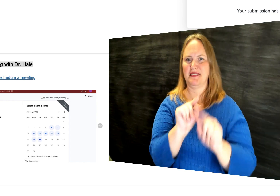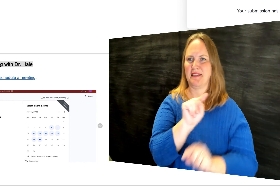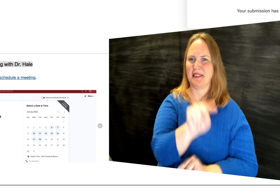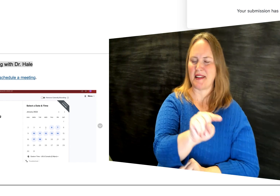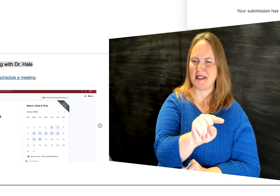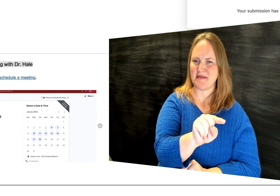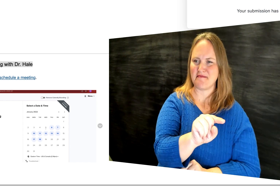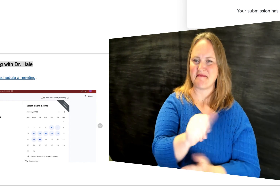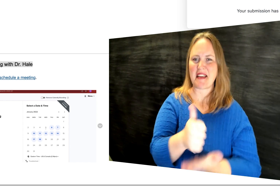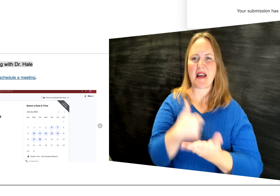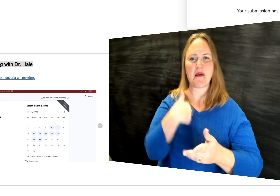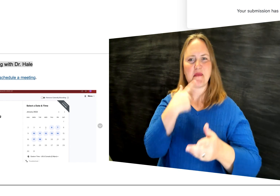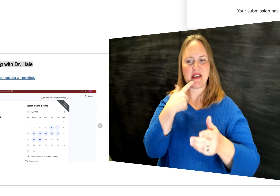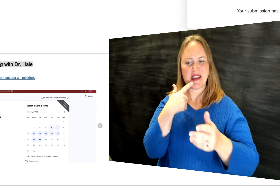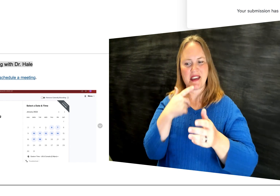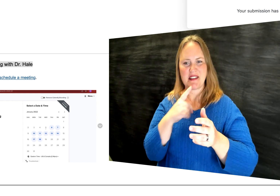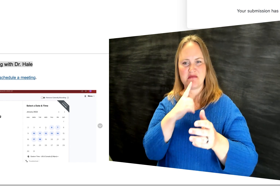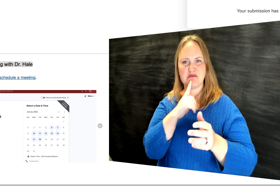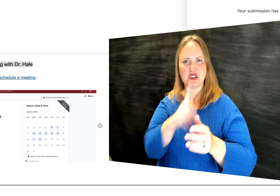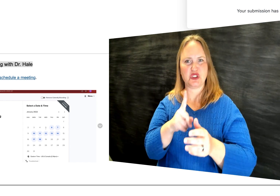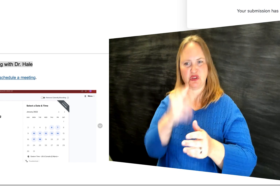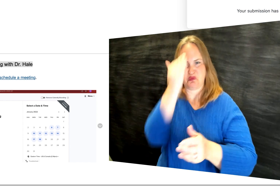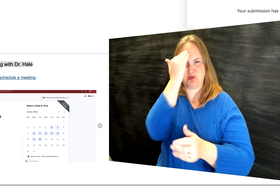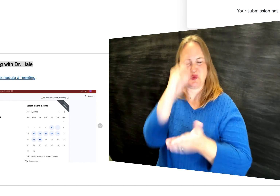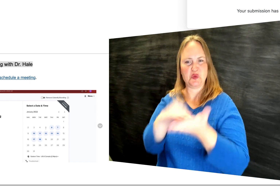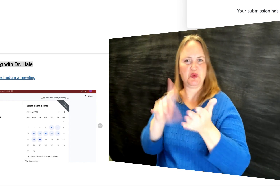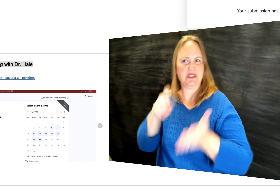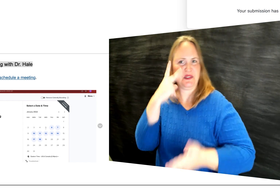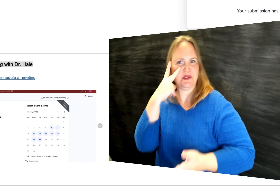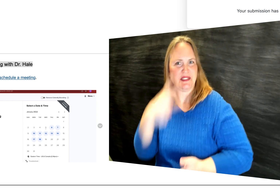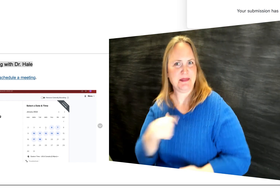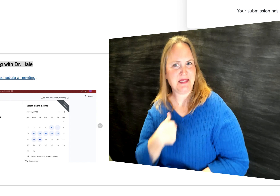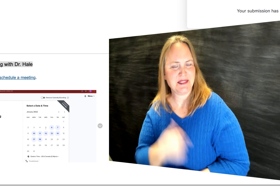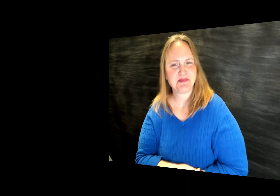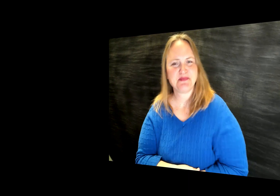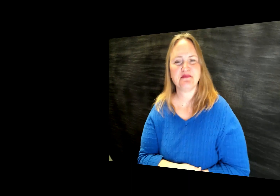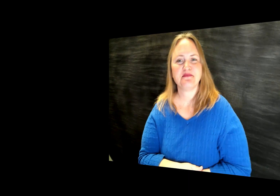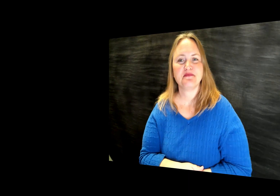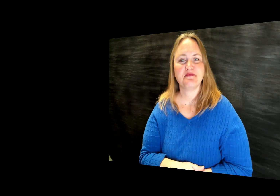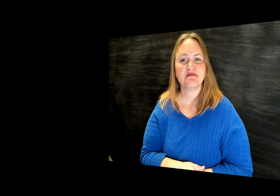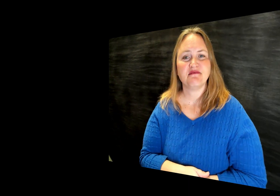This helps me be sure that I have not overlooking student meeting request.